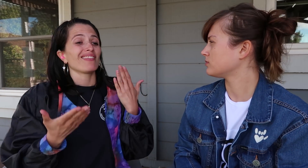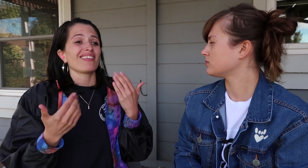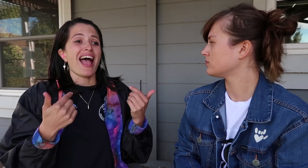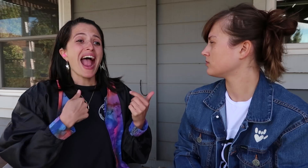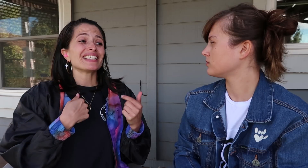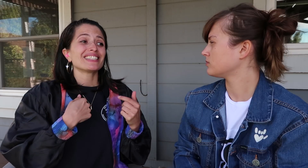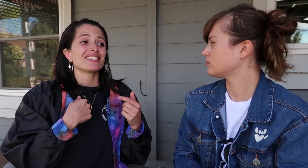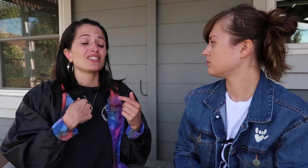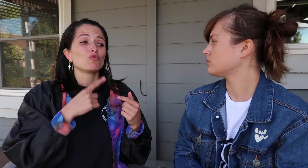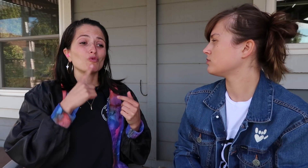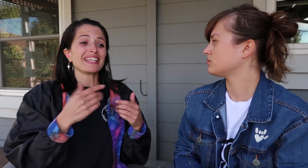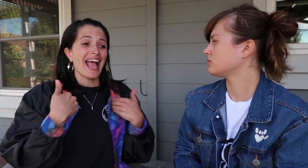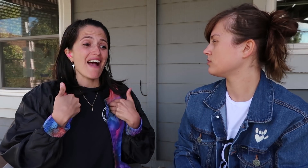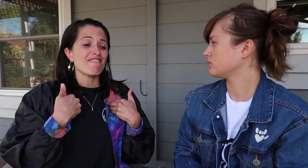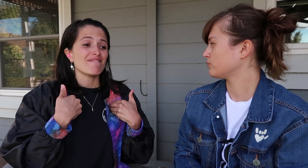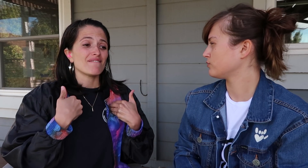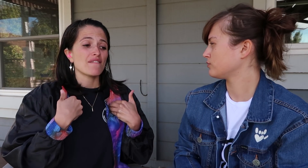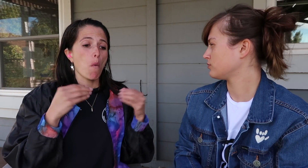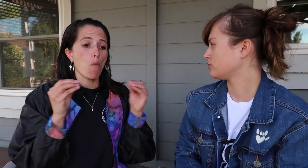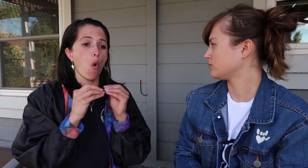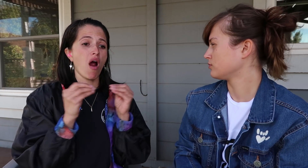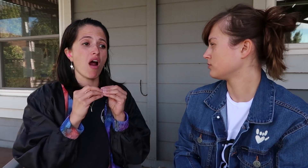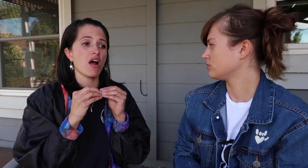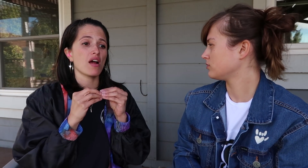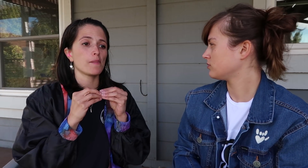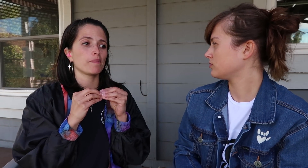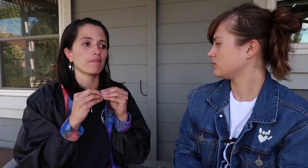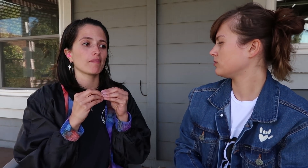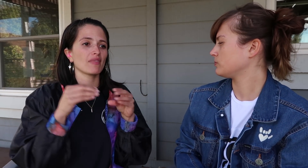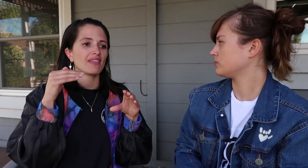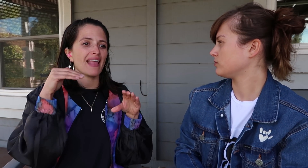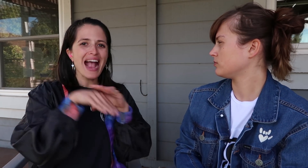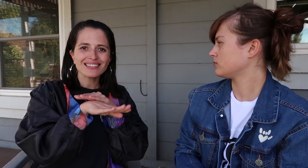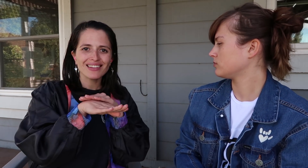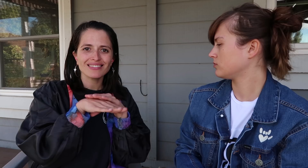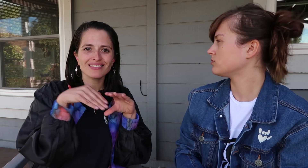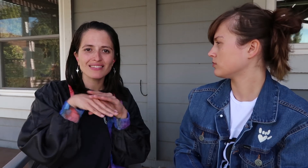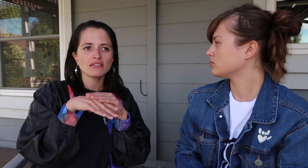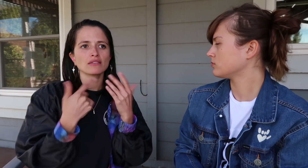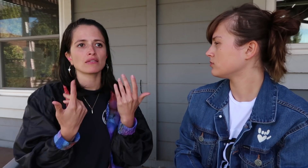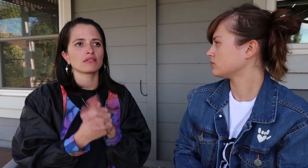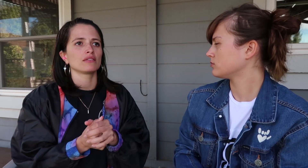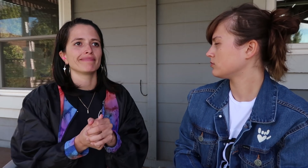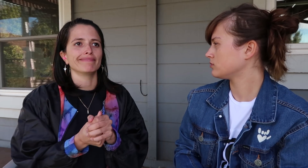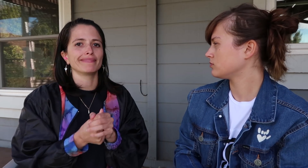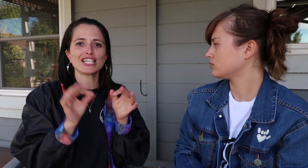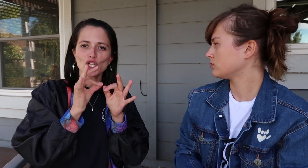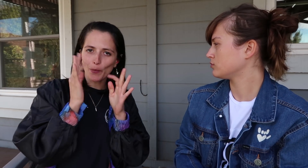But you know, now I have more access: